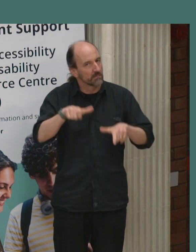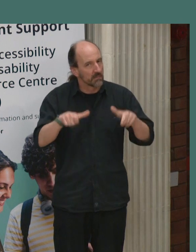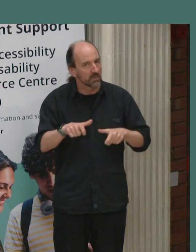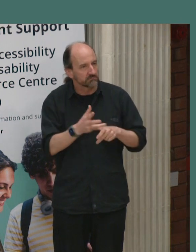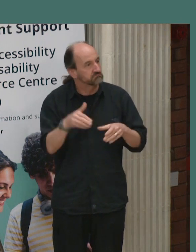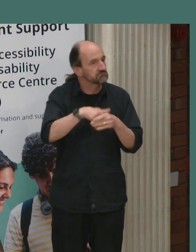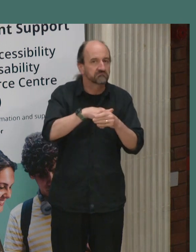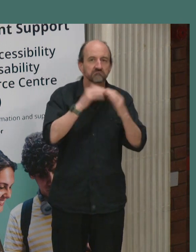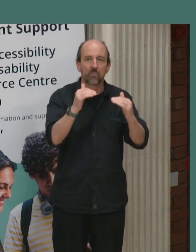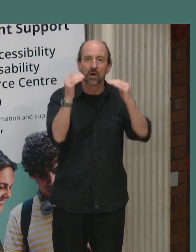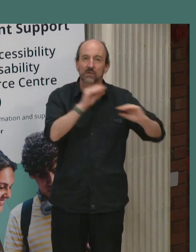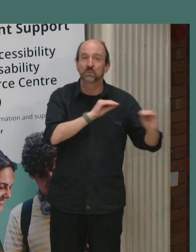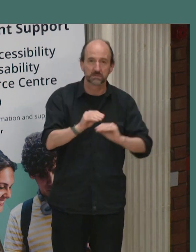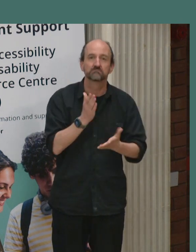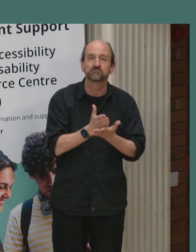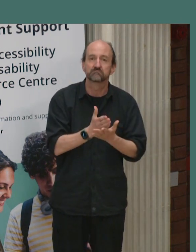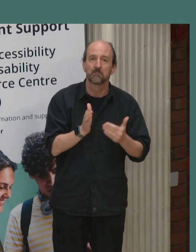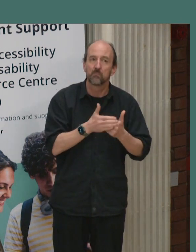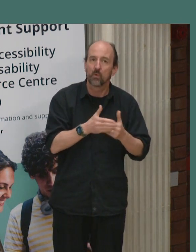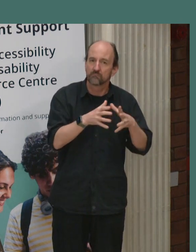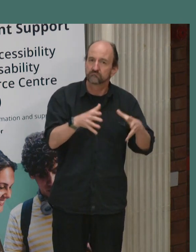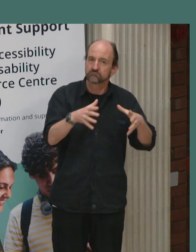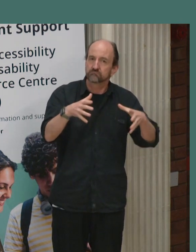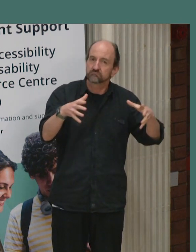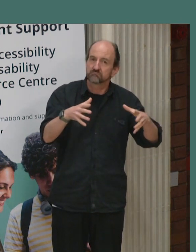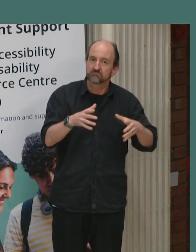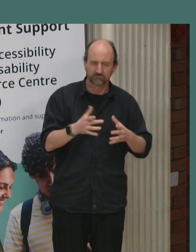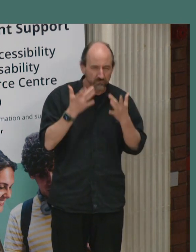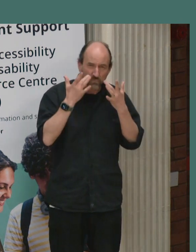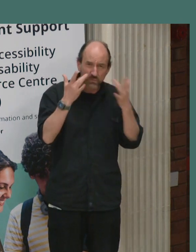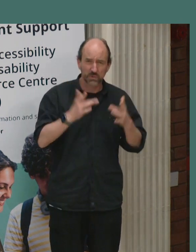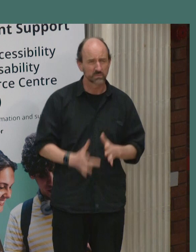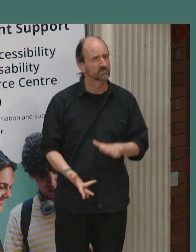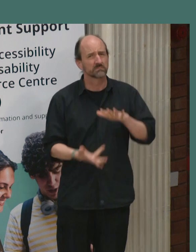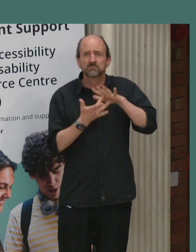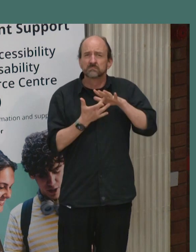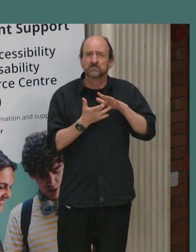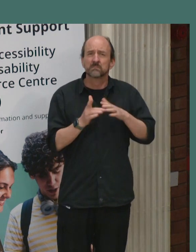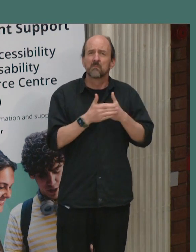in higher education, and this both affirms the importance of widening participation work in